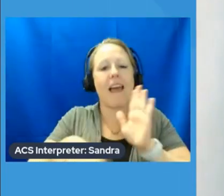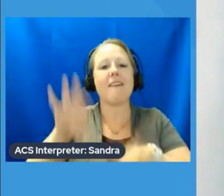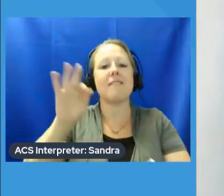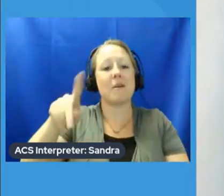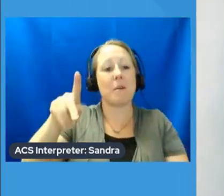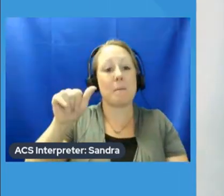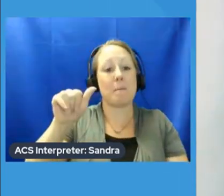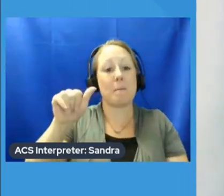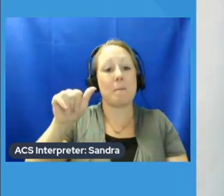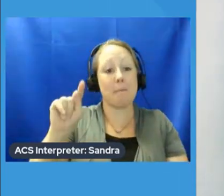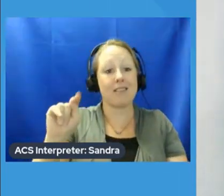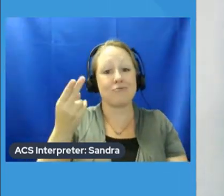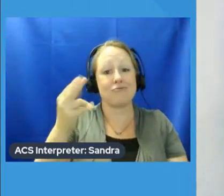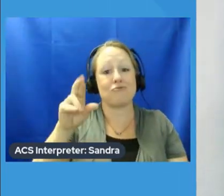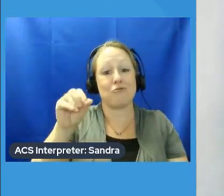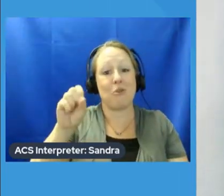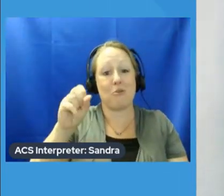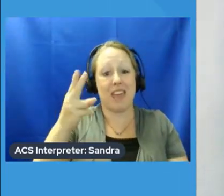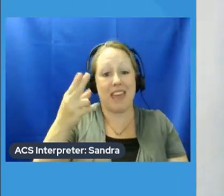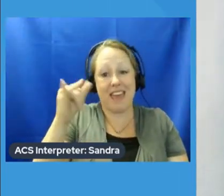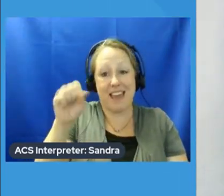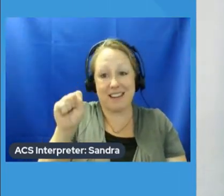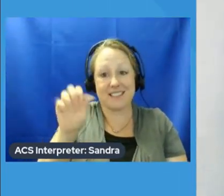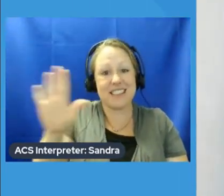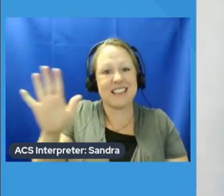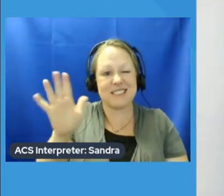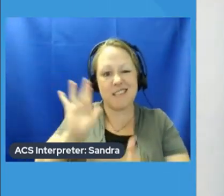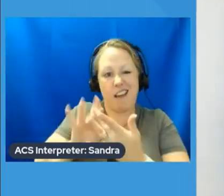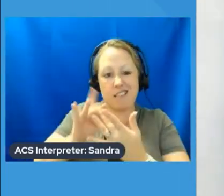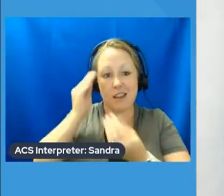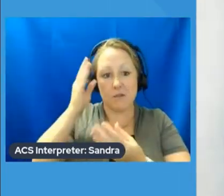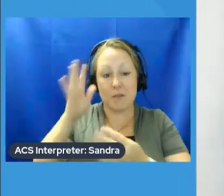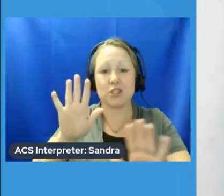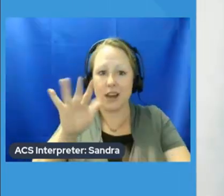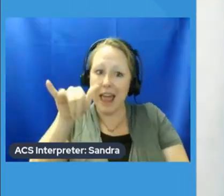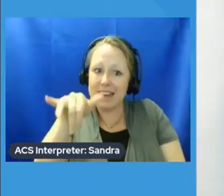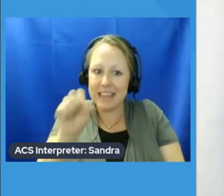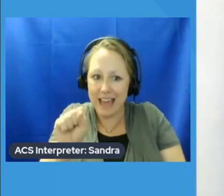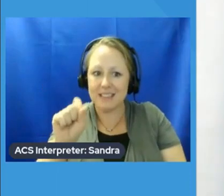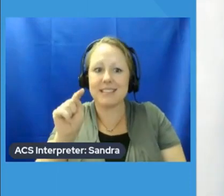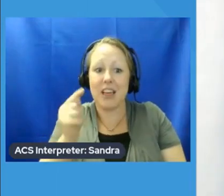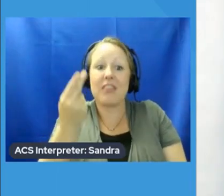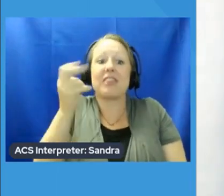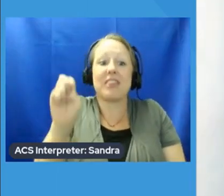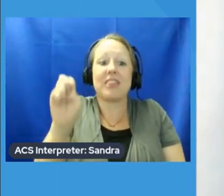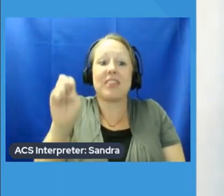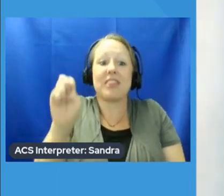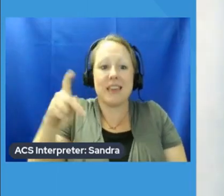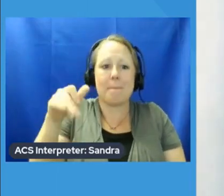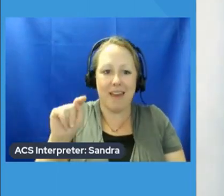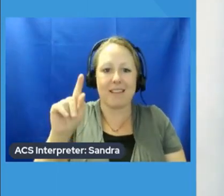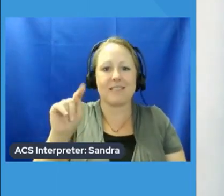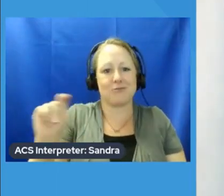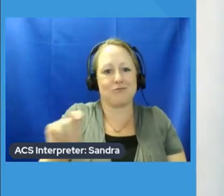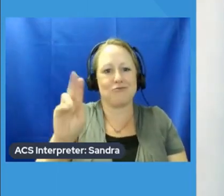Yes, the Pat Trohanis. Without an introduction or anything I just called up Pat Trohanis himself.